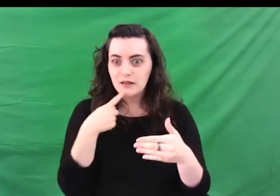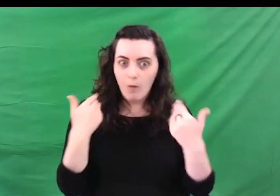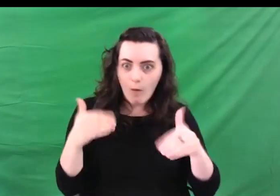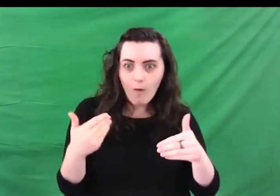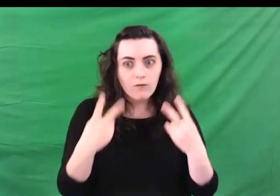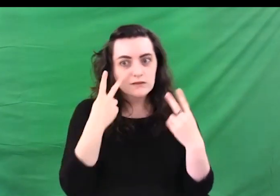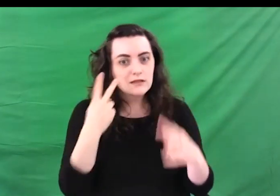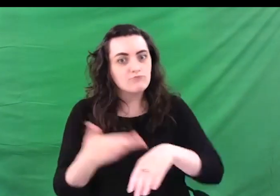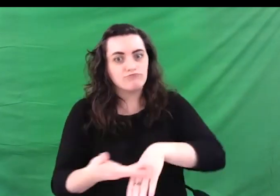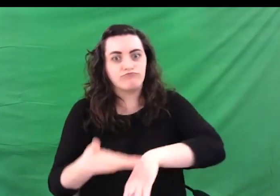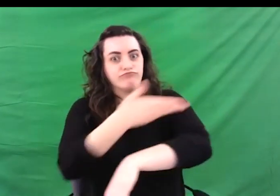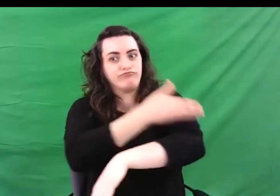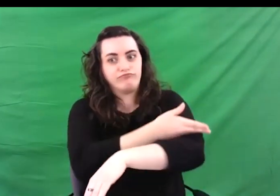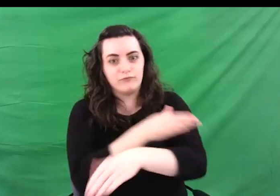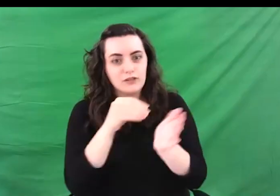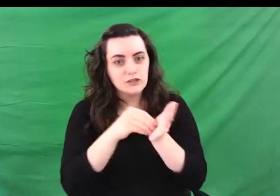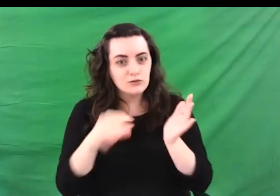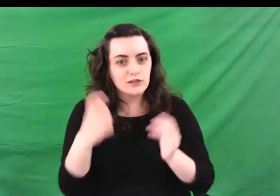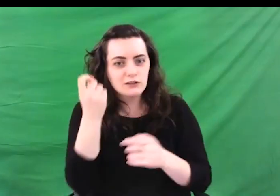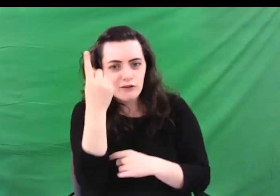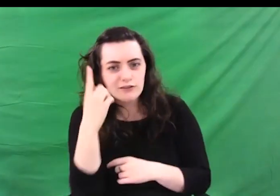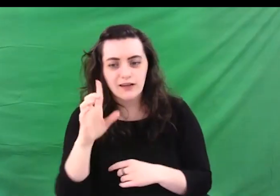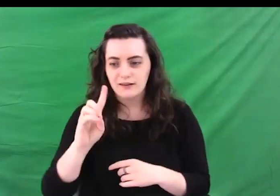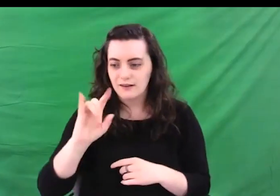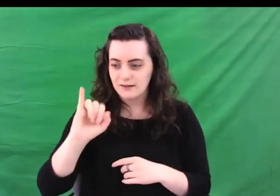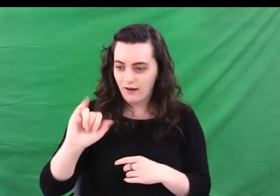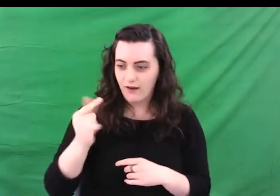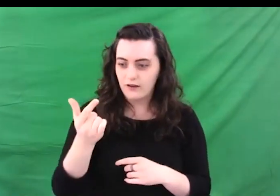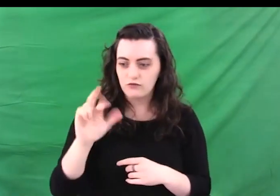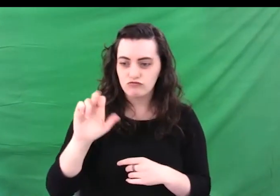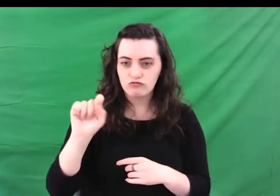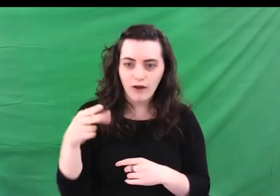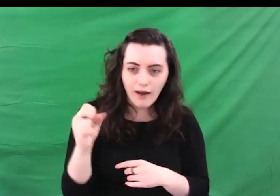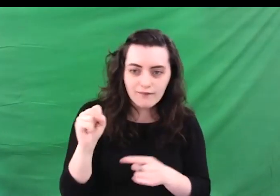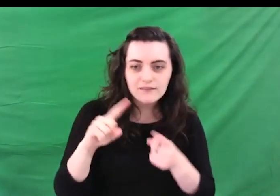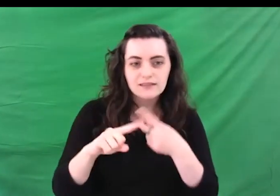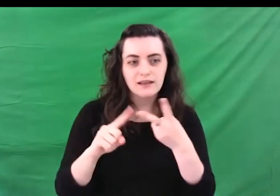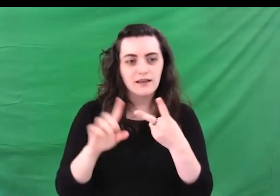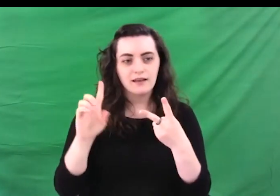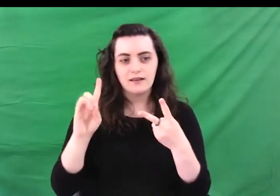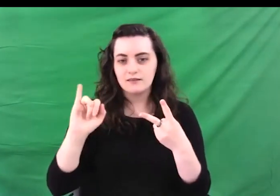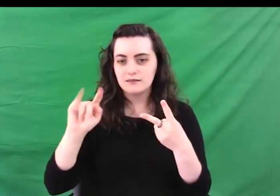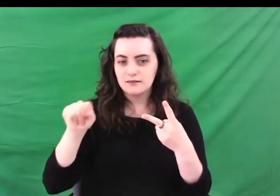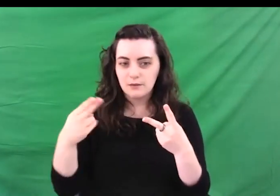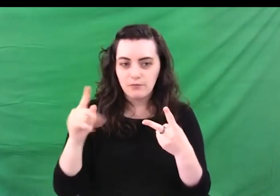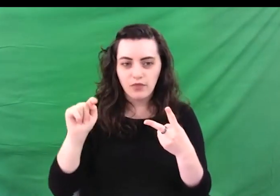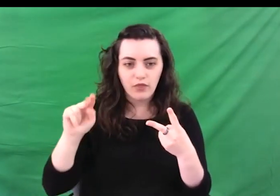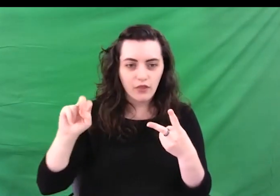understanding of these graphs and diphthongs since she has introduced visual phonics.